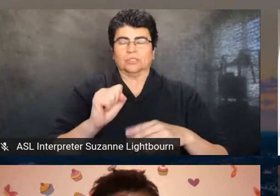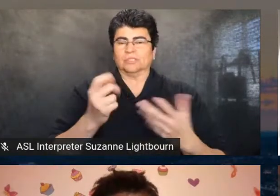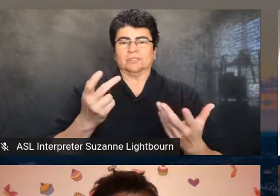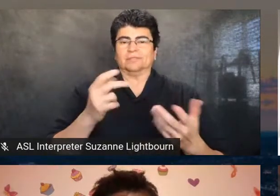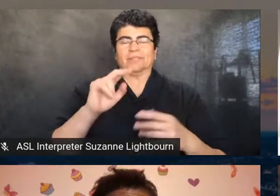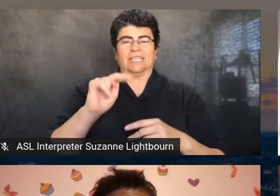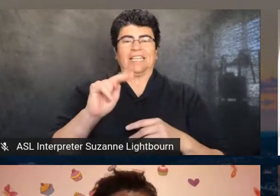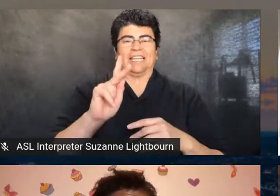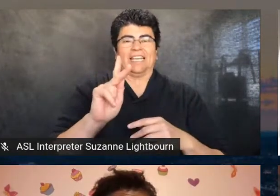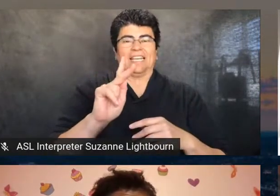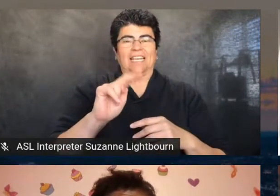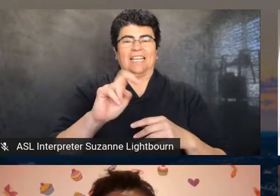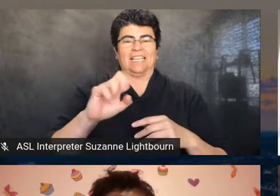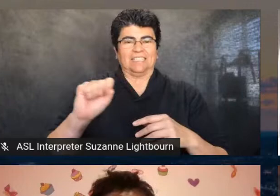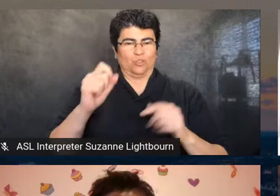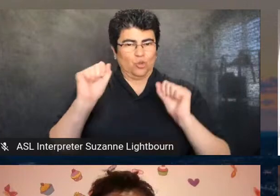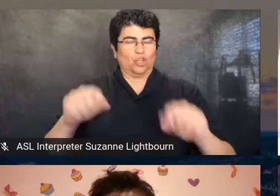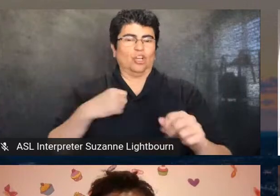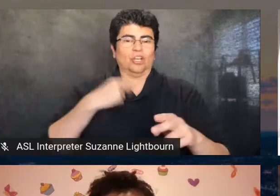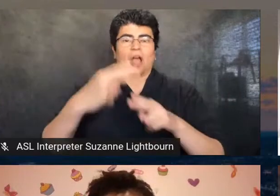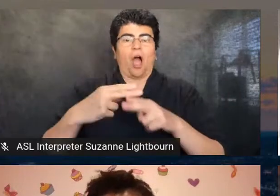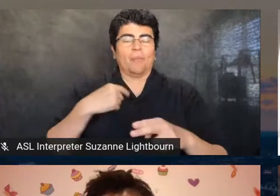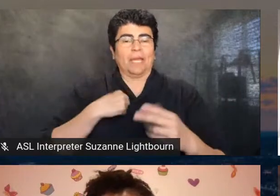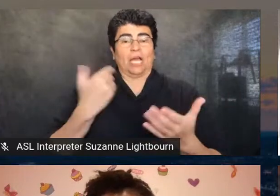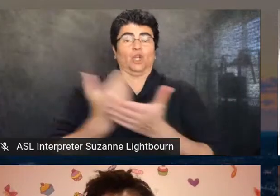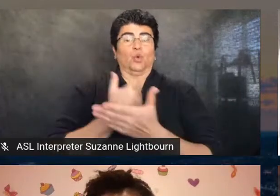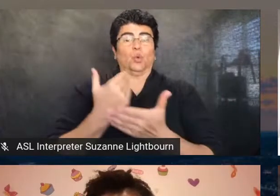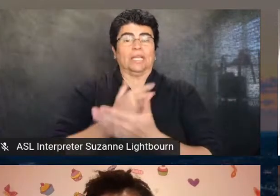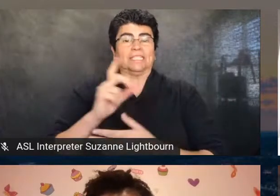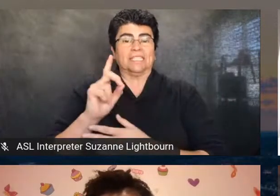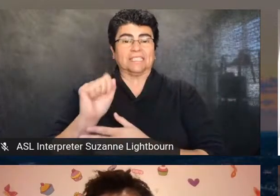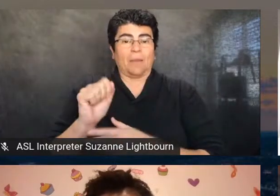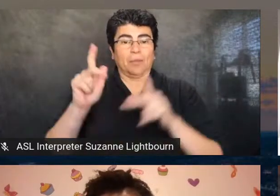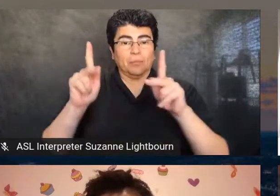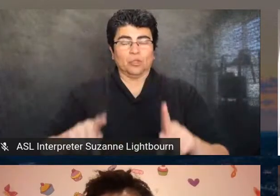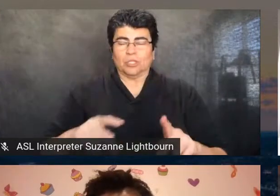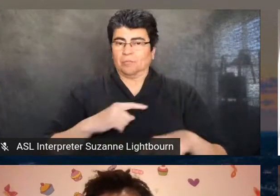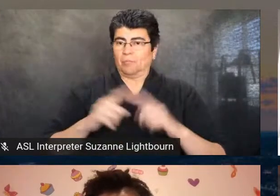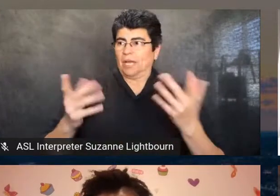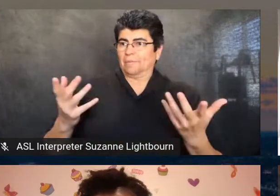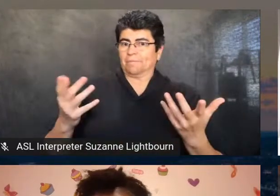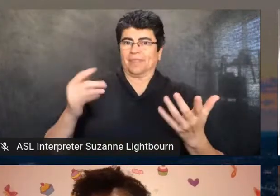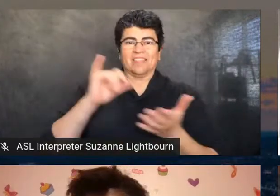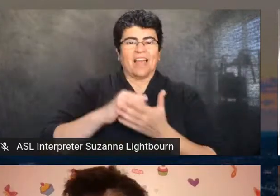under this definition, but this is the reason the arts are so important,